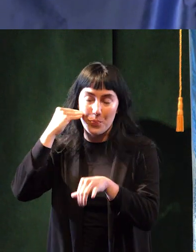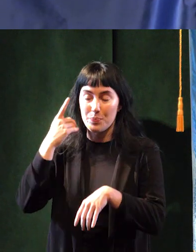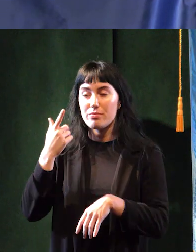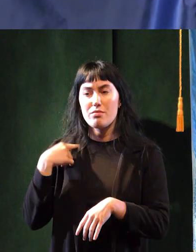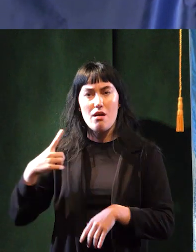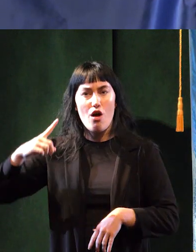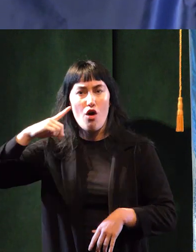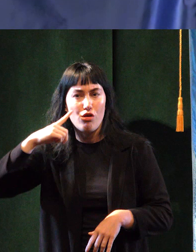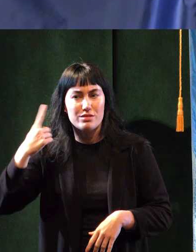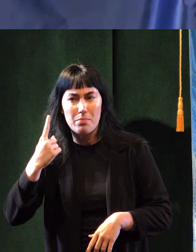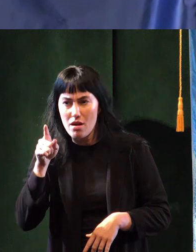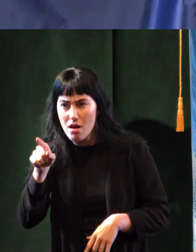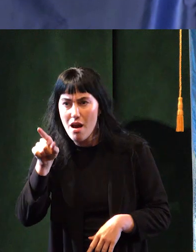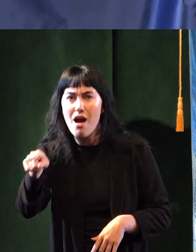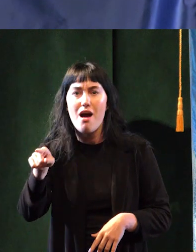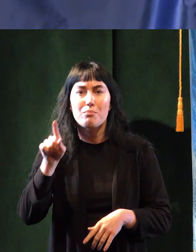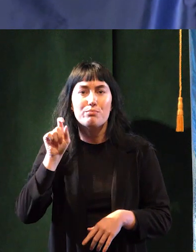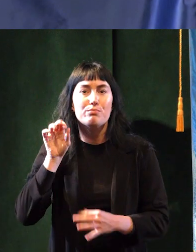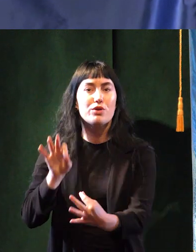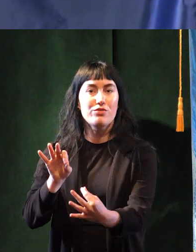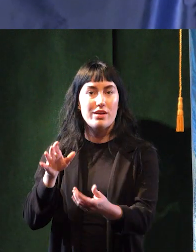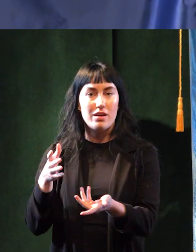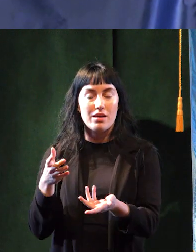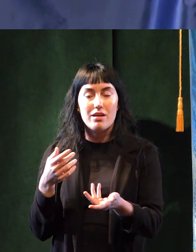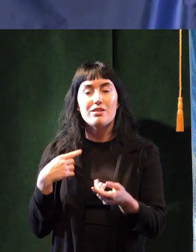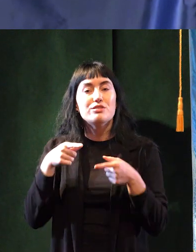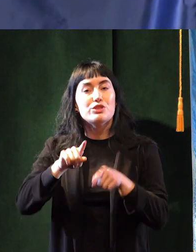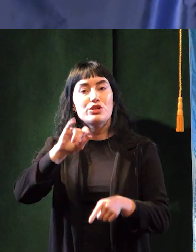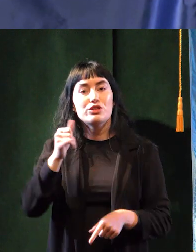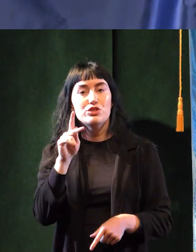place at home I heard something that stopped my overthinking in its tracks